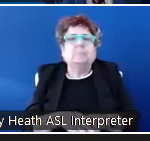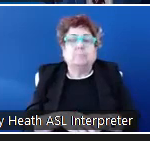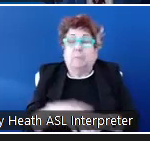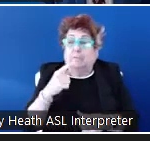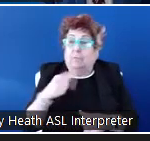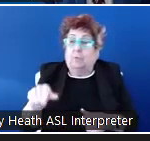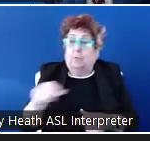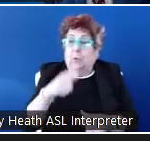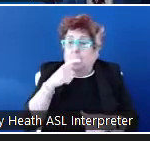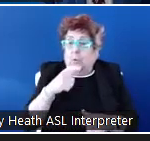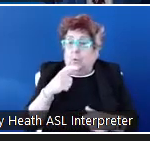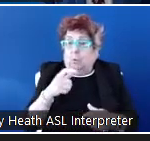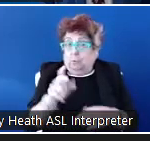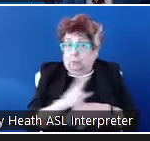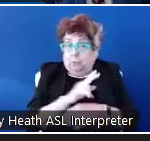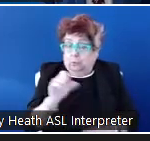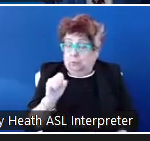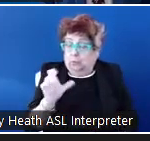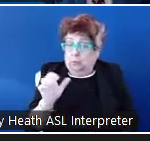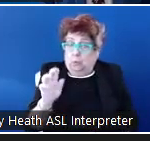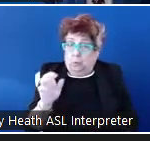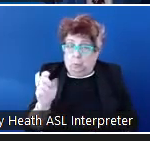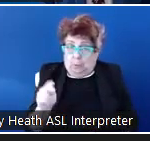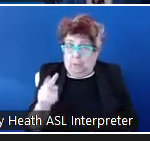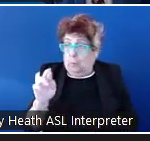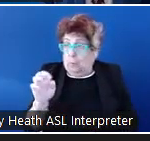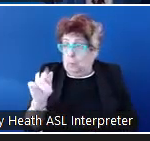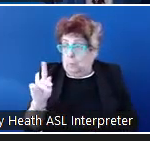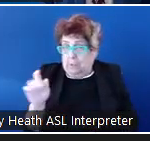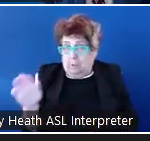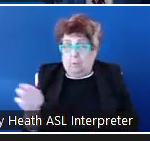unwanted chatter in the chat and Q&A boxes, activate the